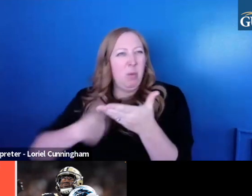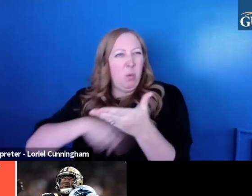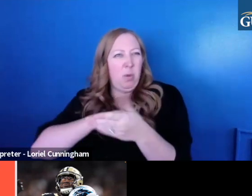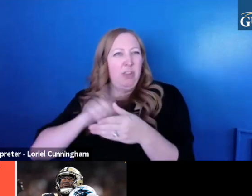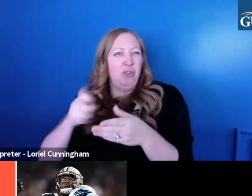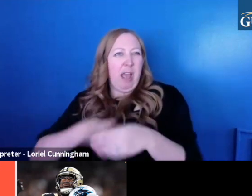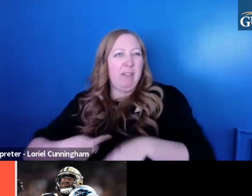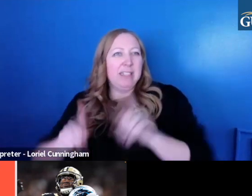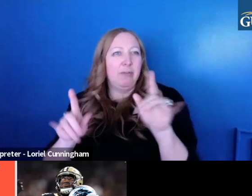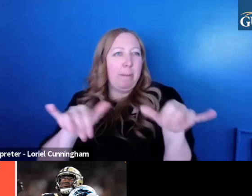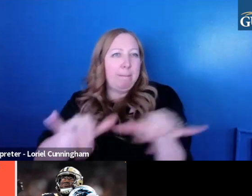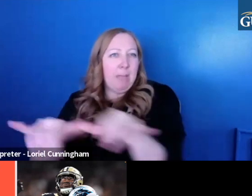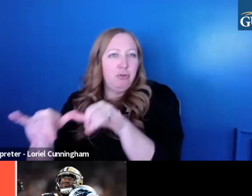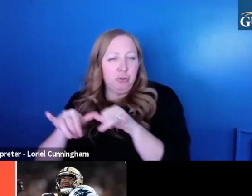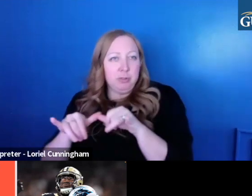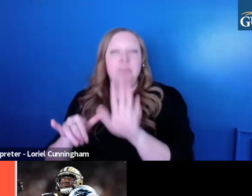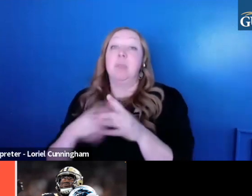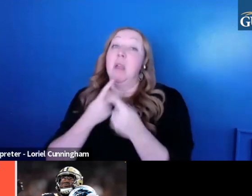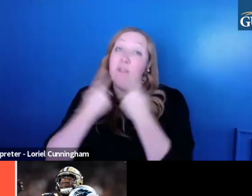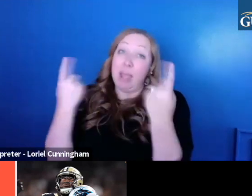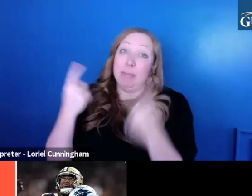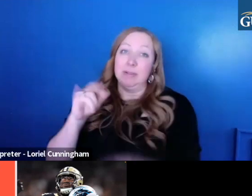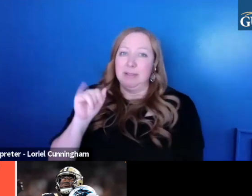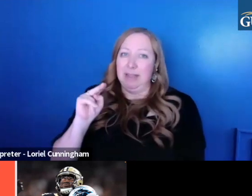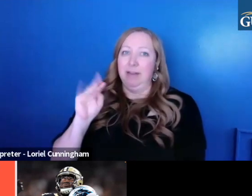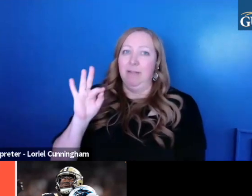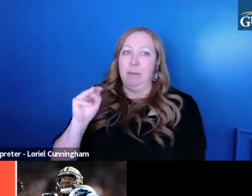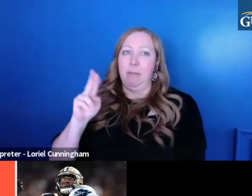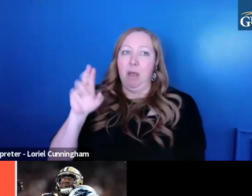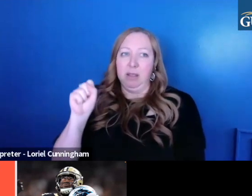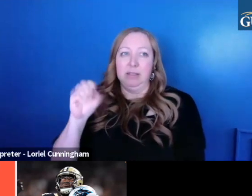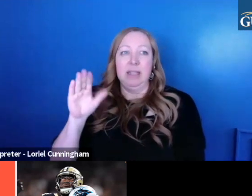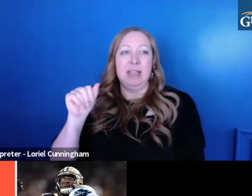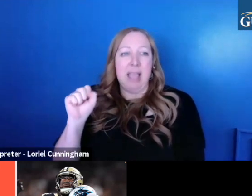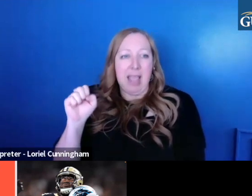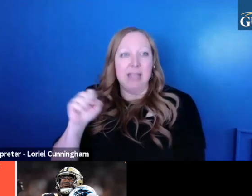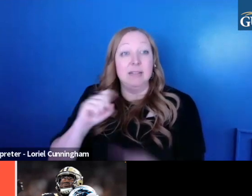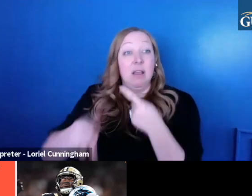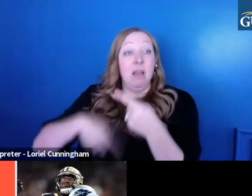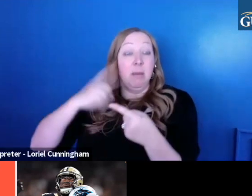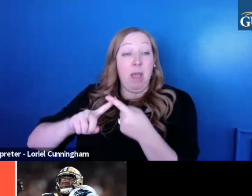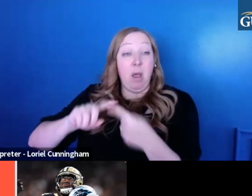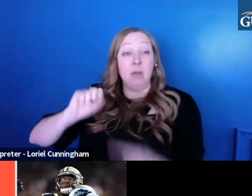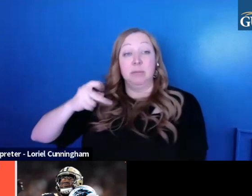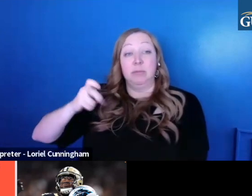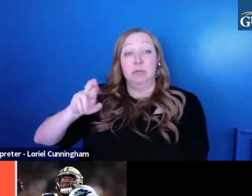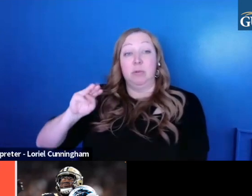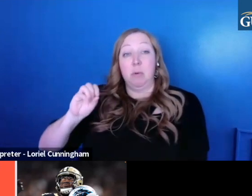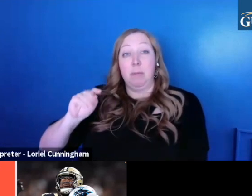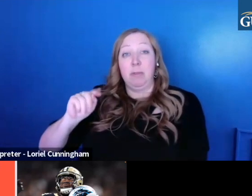There's a very famous or infamous case around spirometer, this technology used to help us think about lung capacity in which African Americans were said to have a